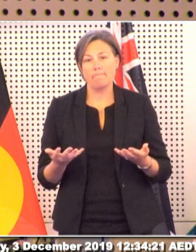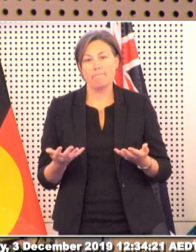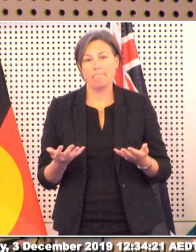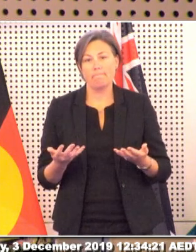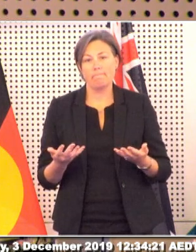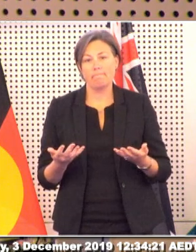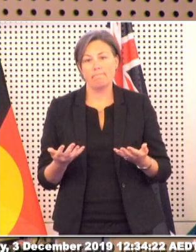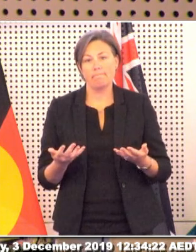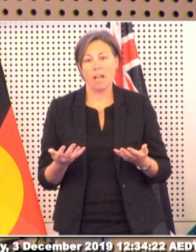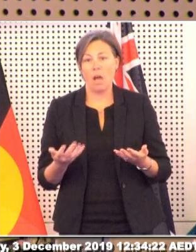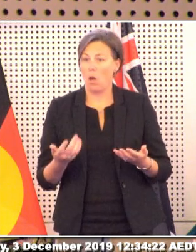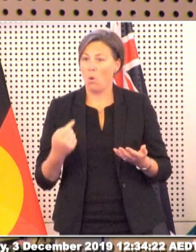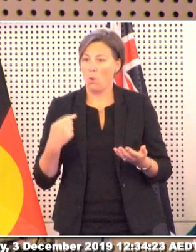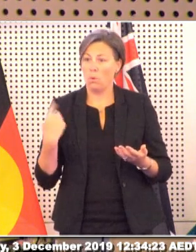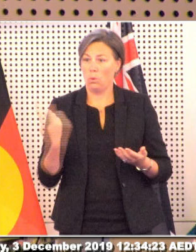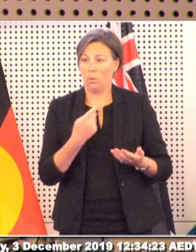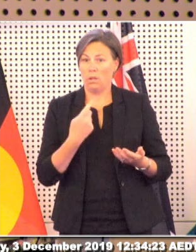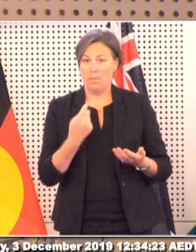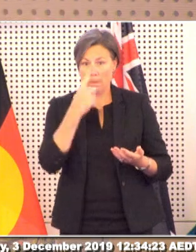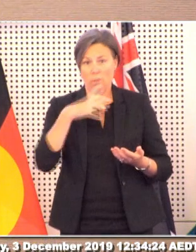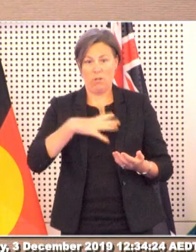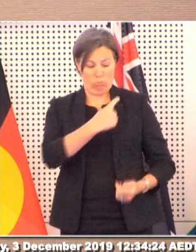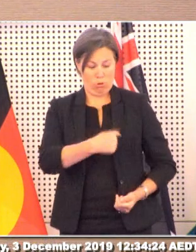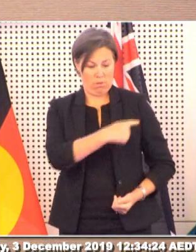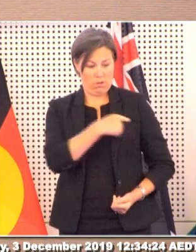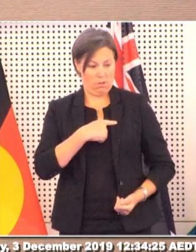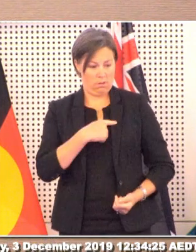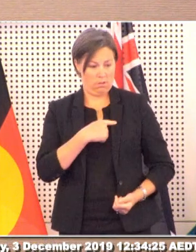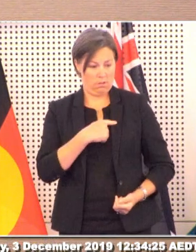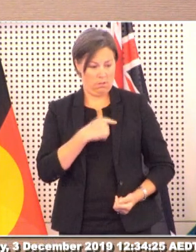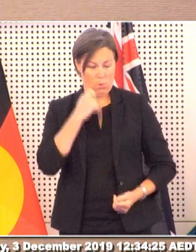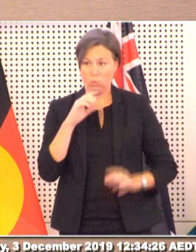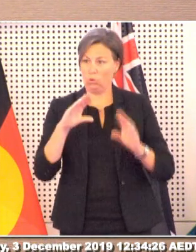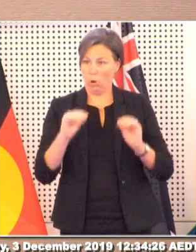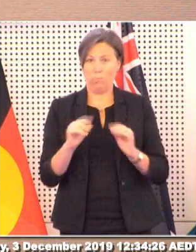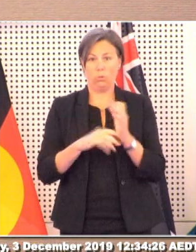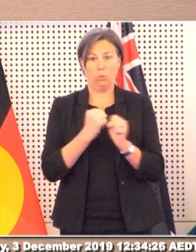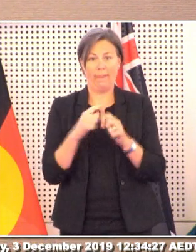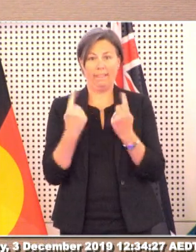commitments to not do things, like it’s not okay to have 30 people go